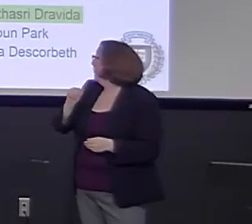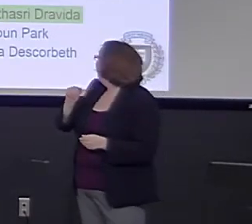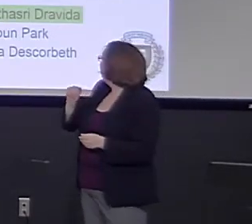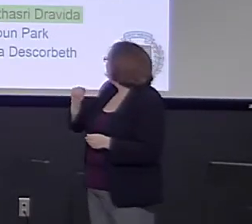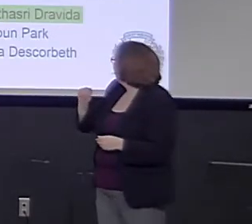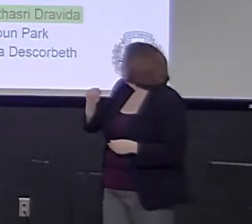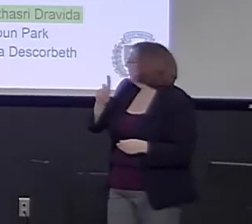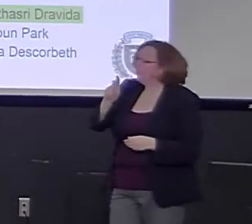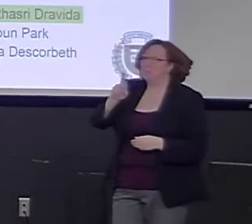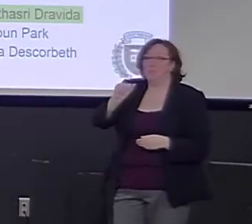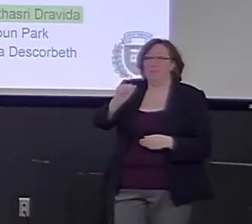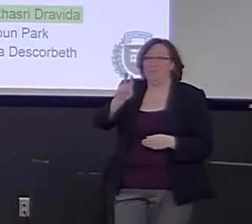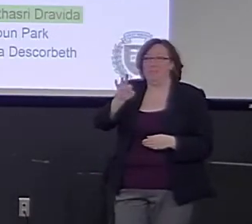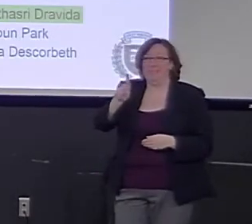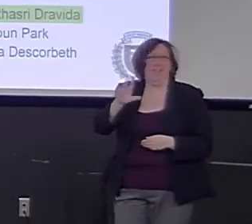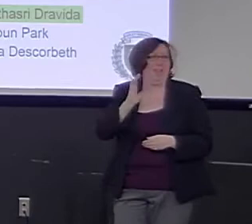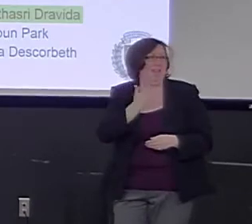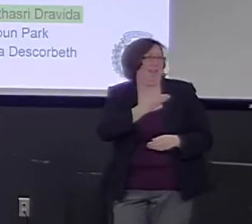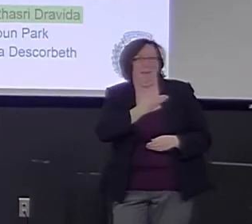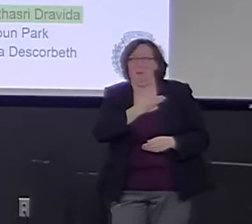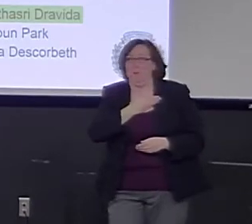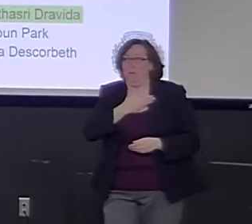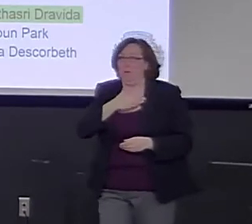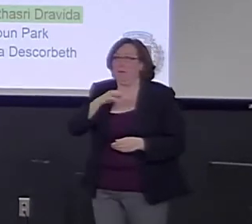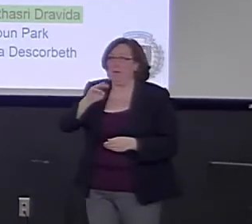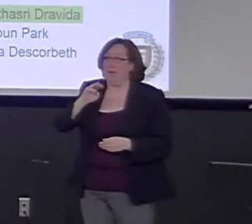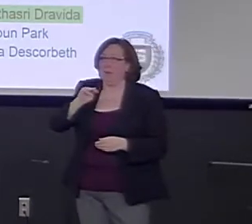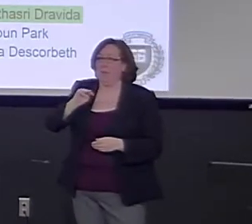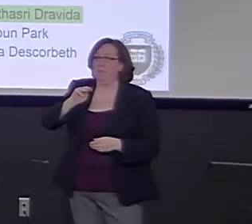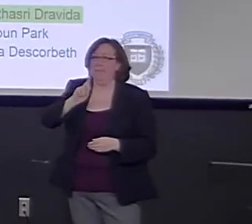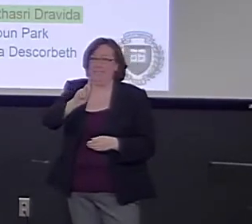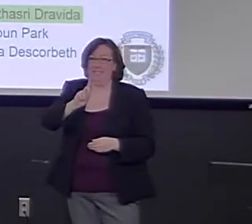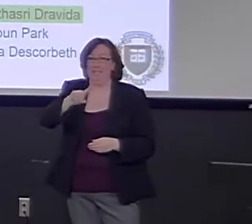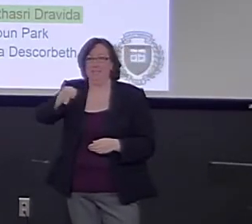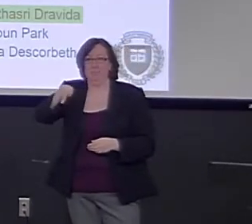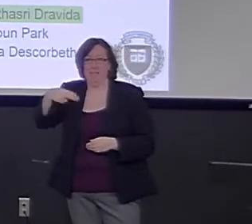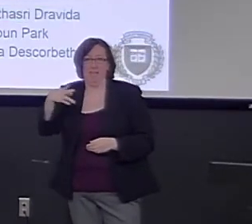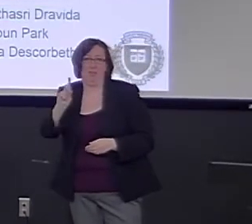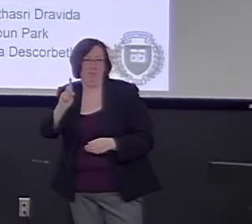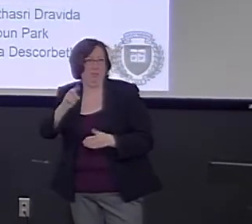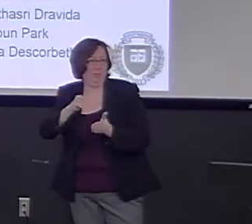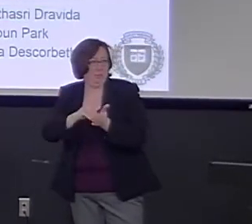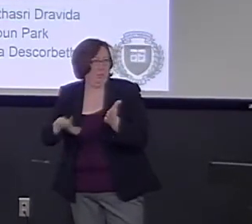who is doing some really brilliant work now on interpersonal interactions,